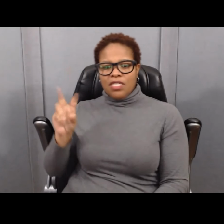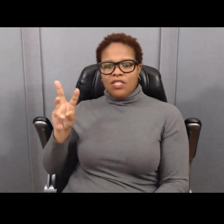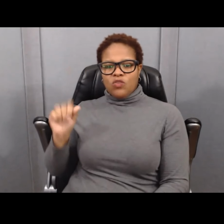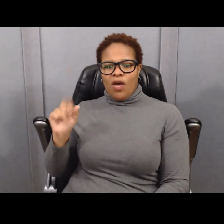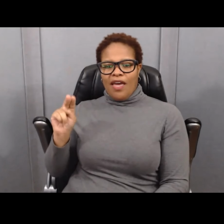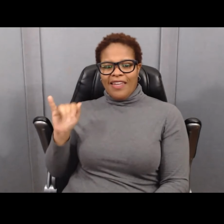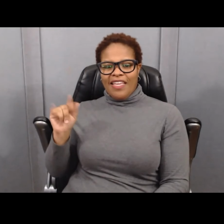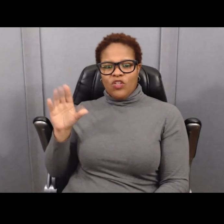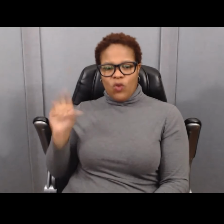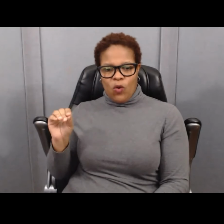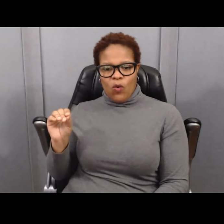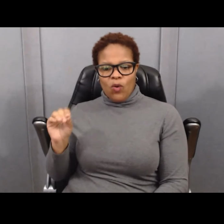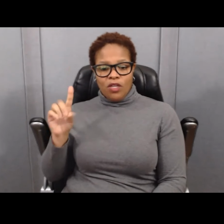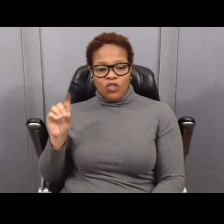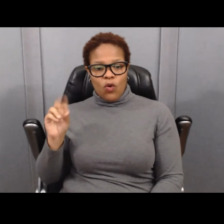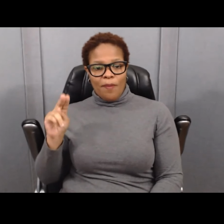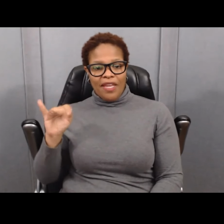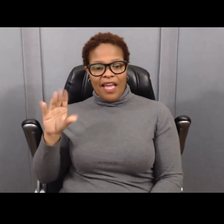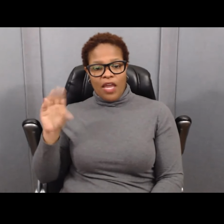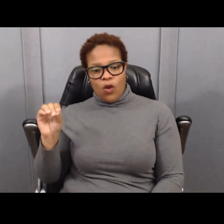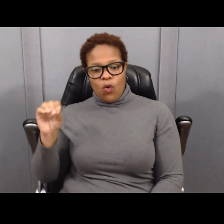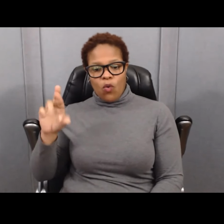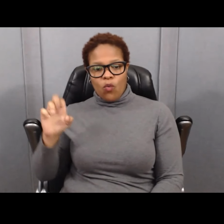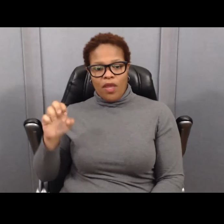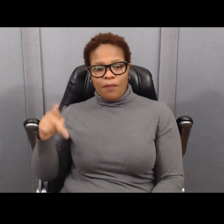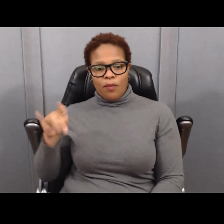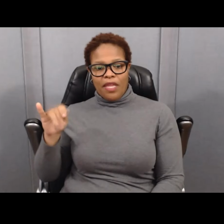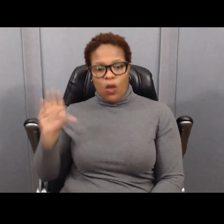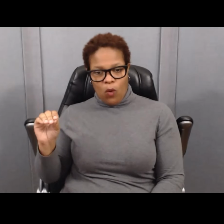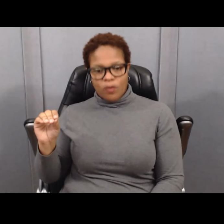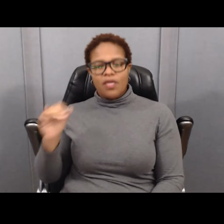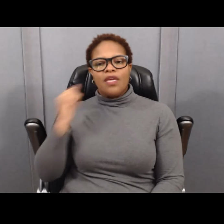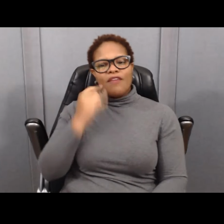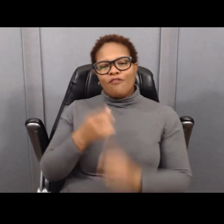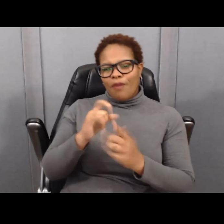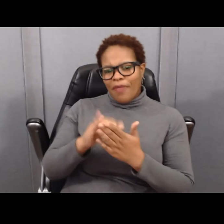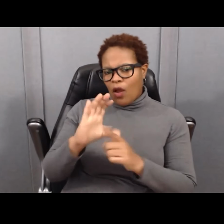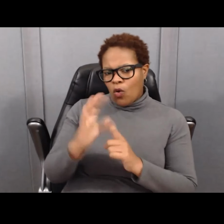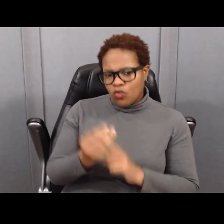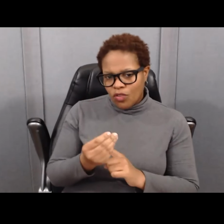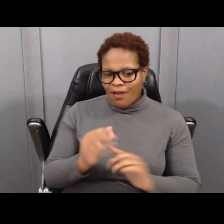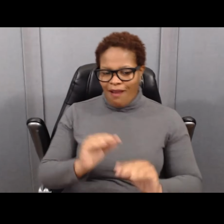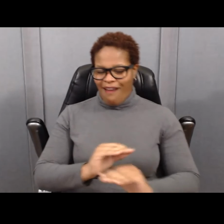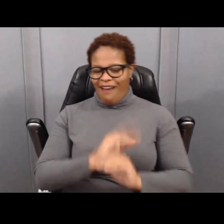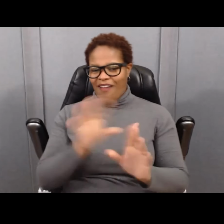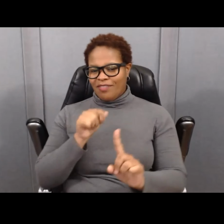República Dominicana. It's just, if you're of that culture, it's obvious that she is not of that culture,